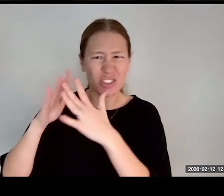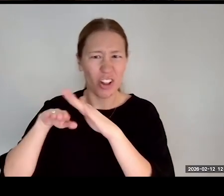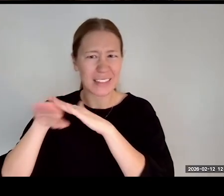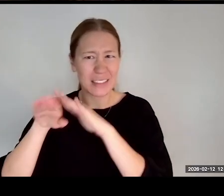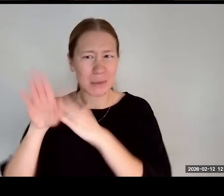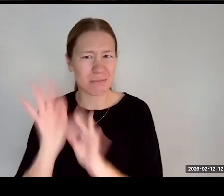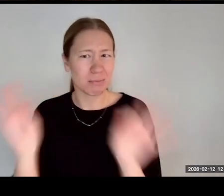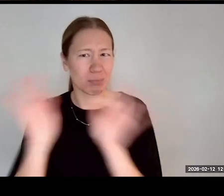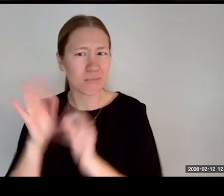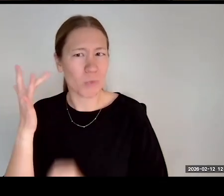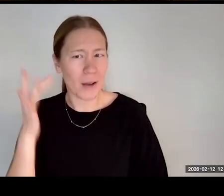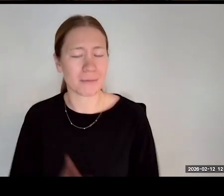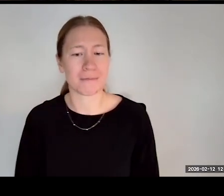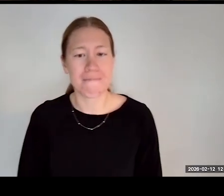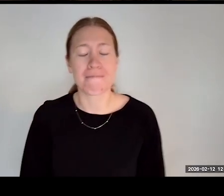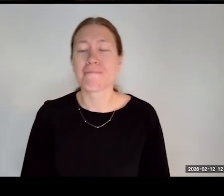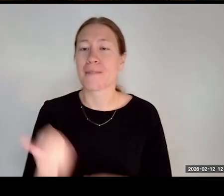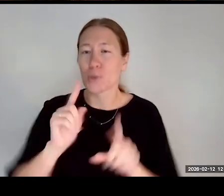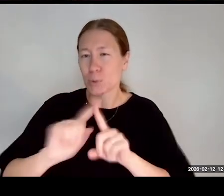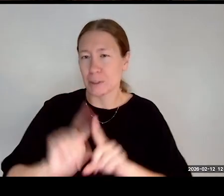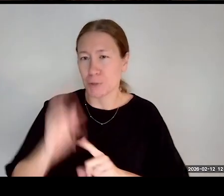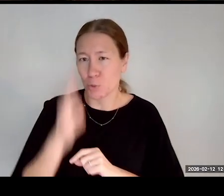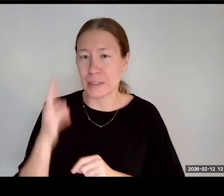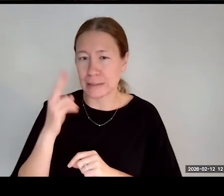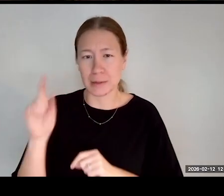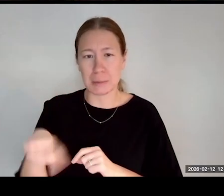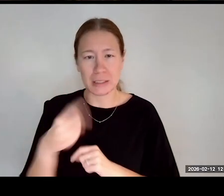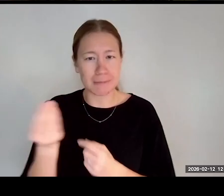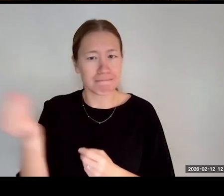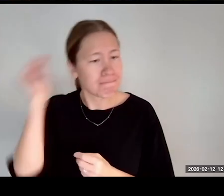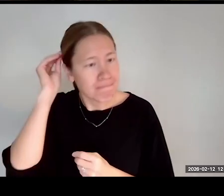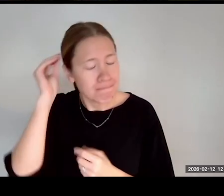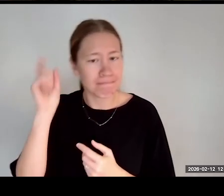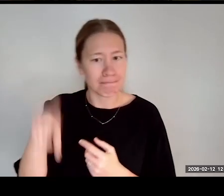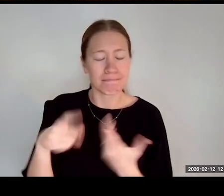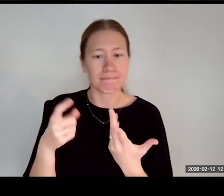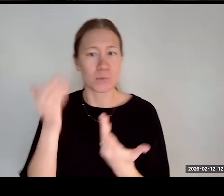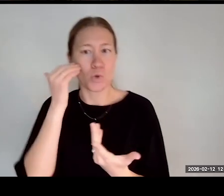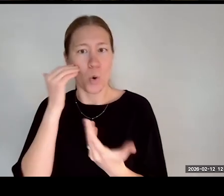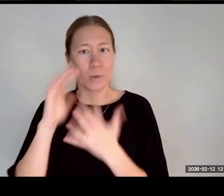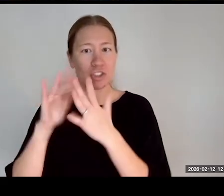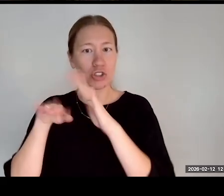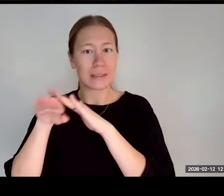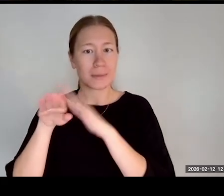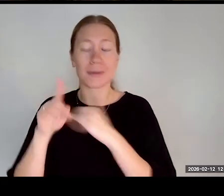So there's a few different reasons that we need to be concerned about digital accessibility. The first is that it's just the right thing to do.